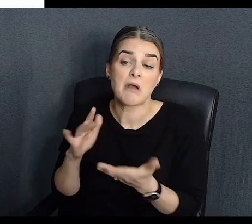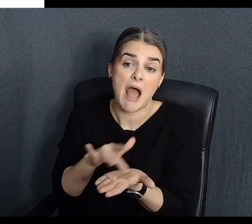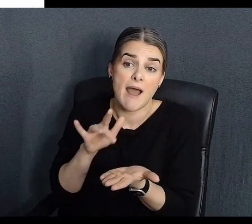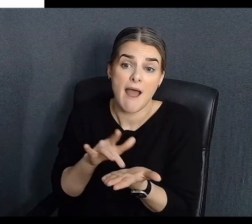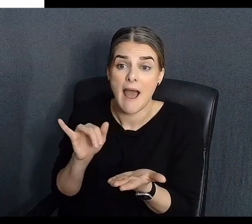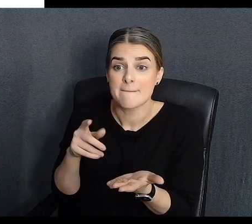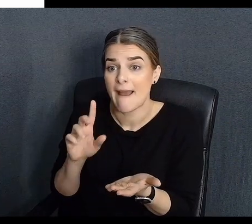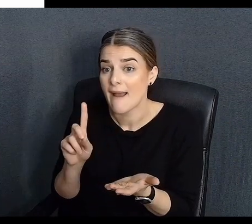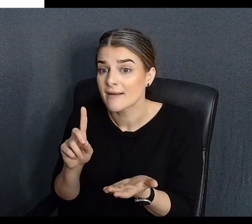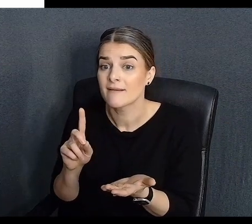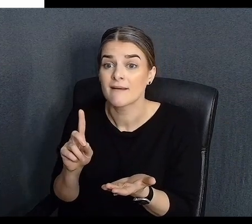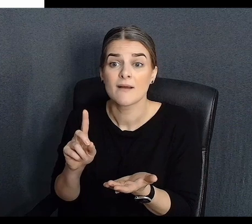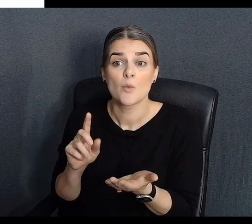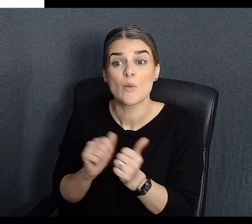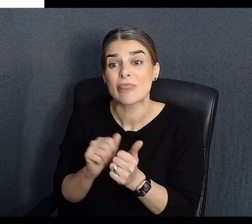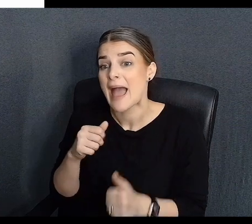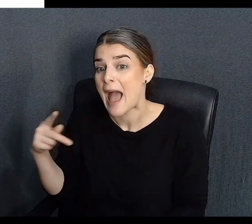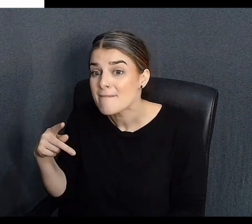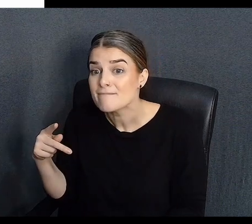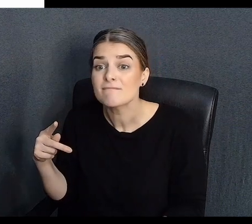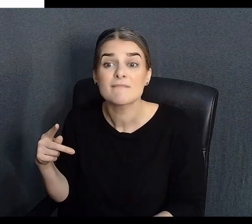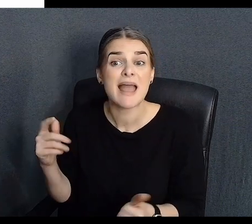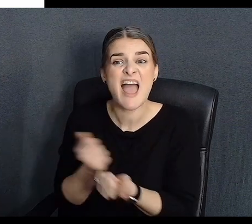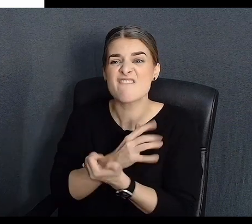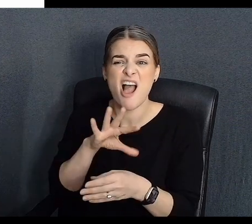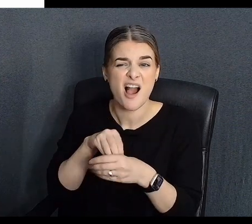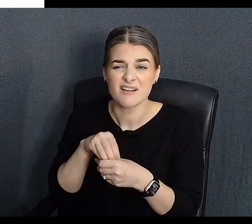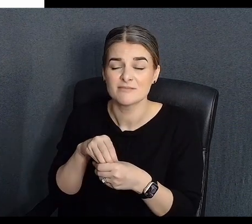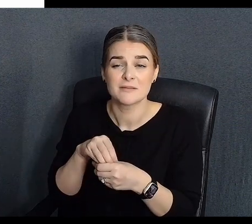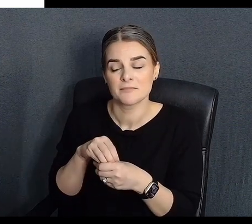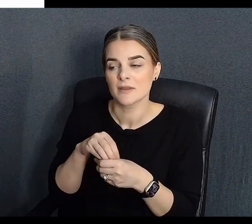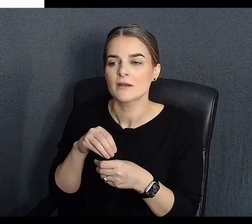and all the bells and whistles for about under $1,000 out of pocket.